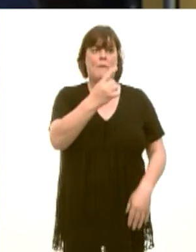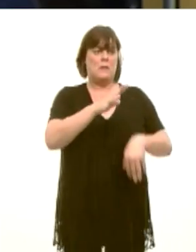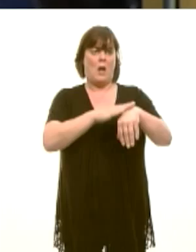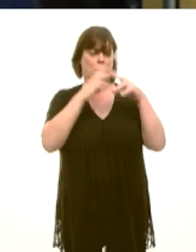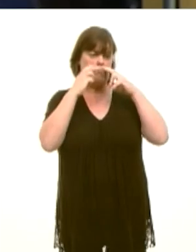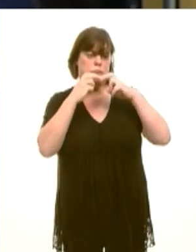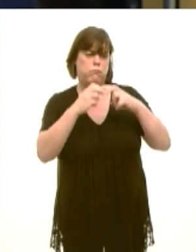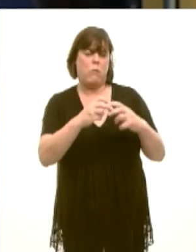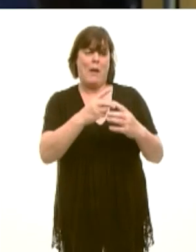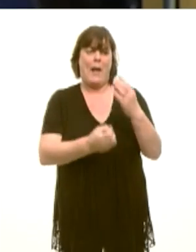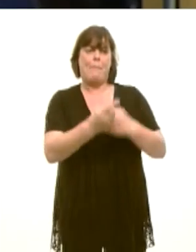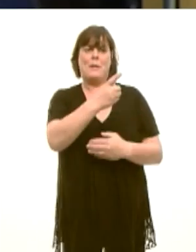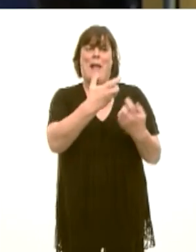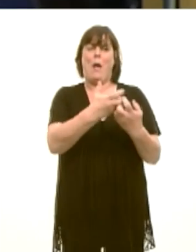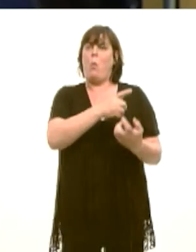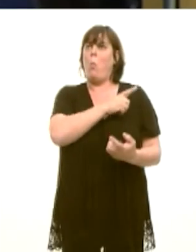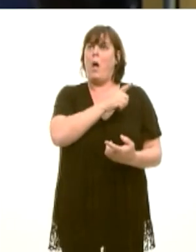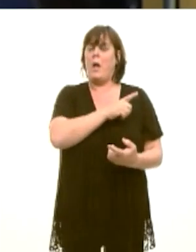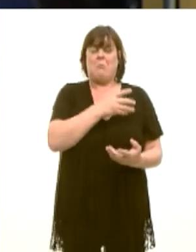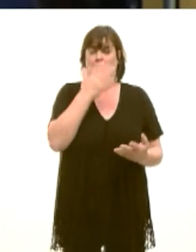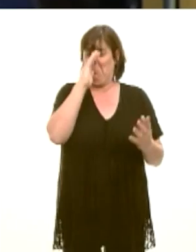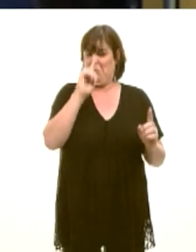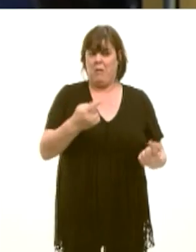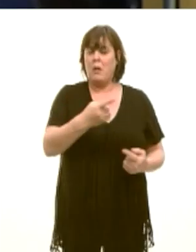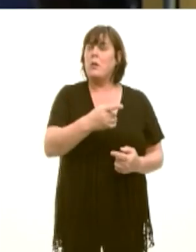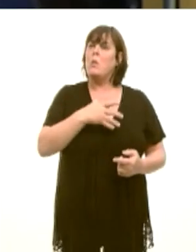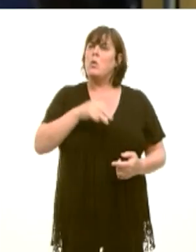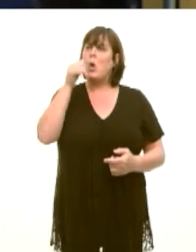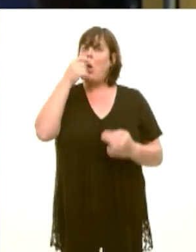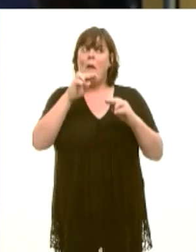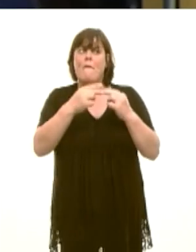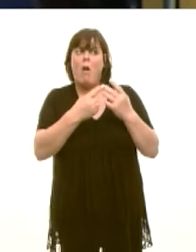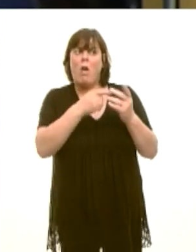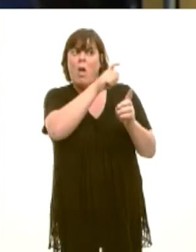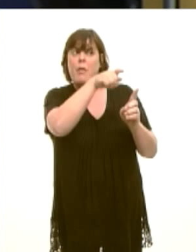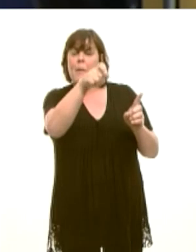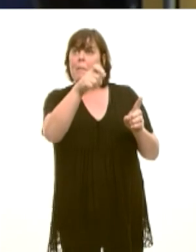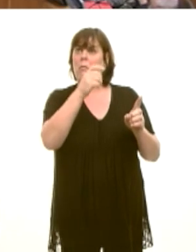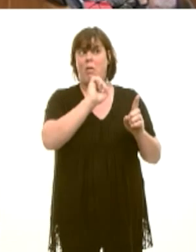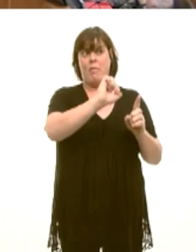that more people would have lost their files, or lost their information, and they simply do not know about it. Carwyn Jones: I think she and I are dealing